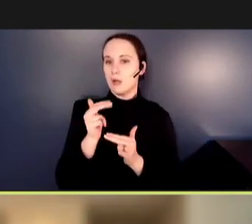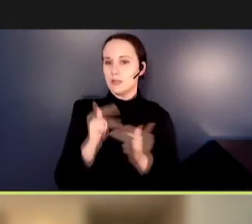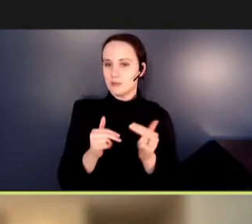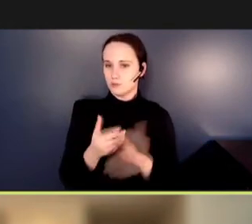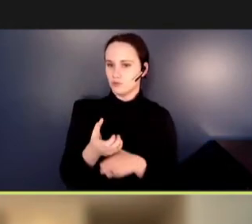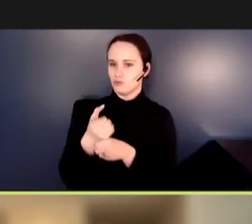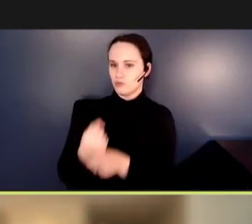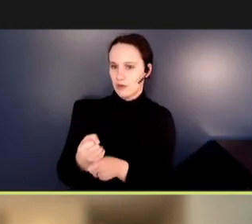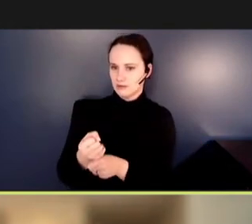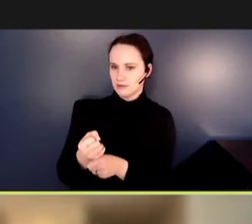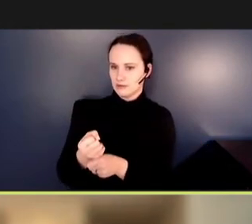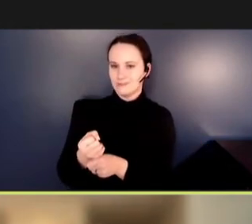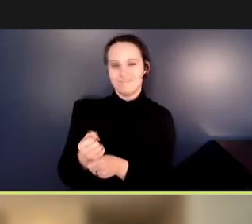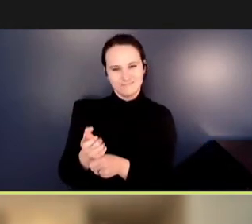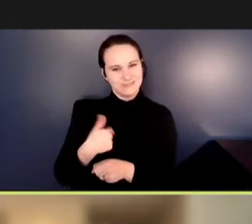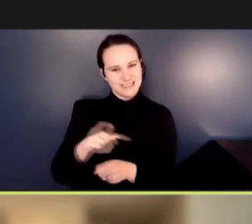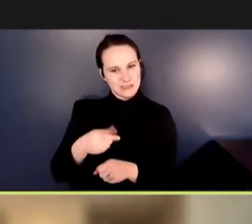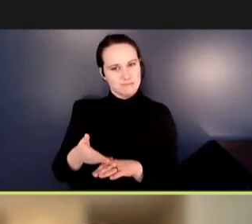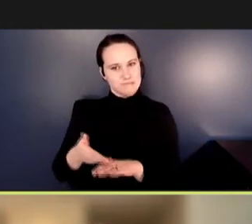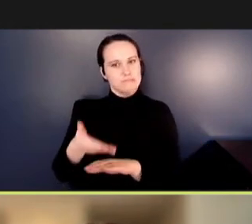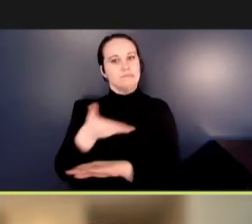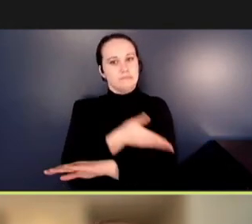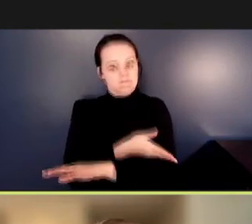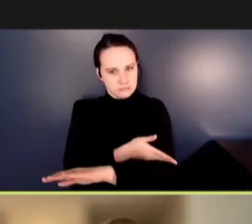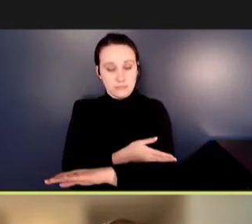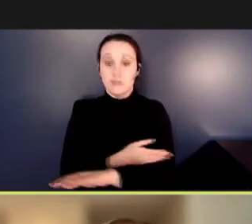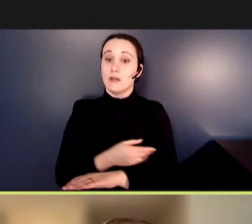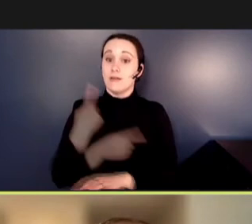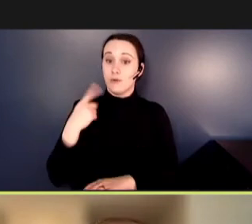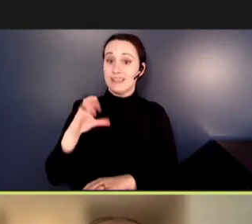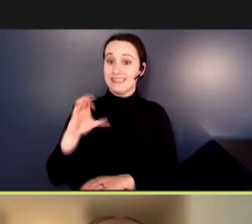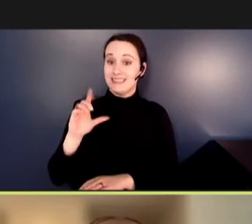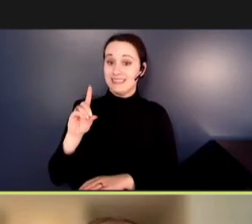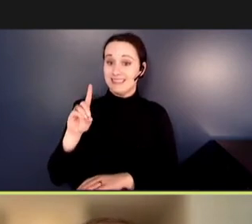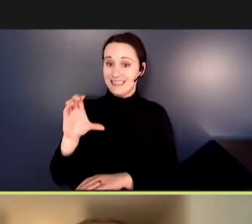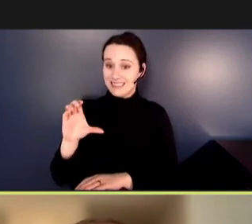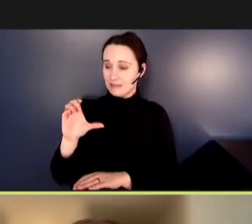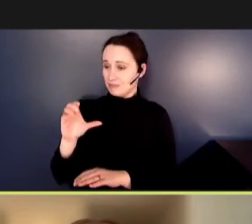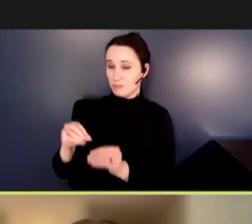and also for the CDC as an institution. We've all seen the congressional hearings